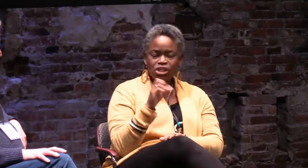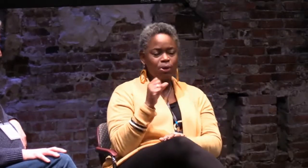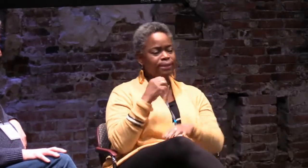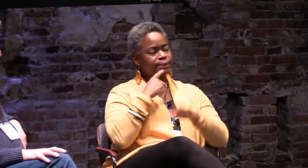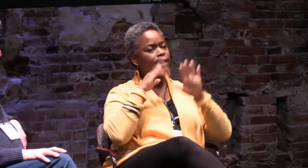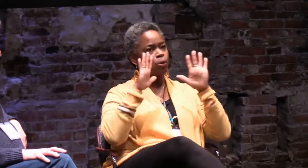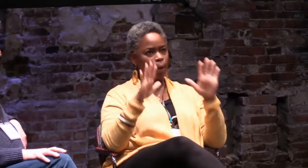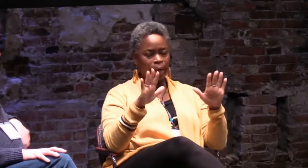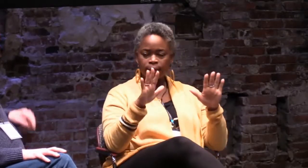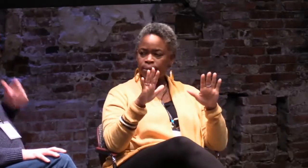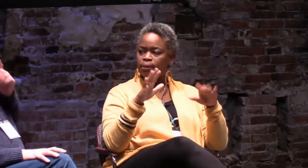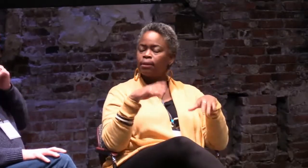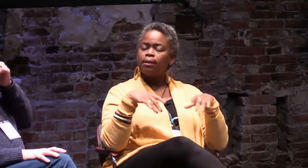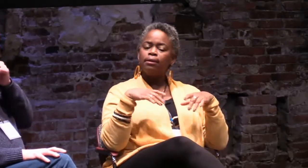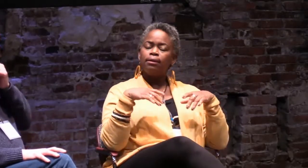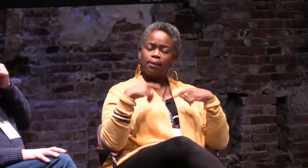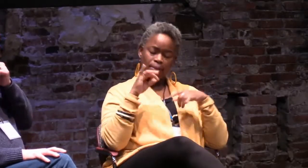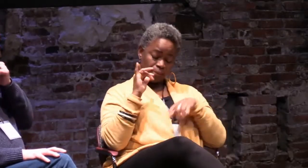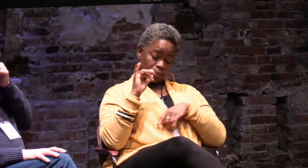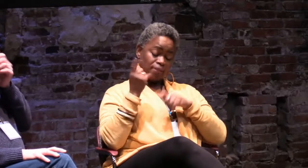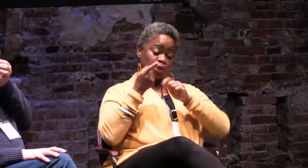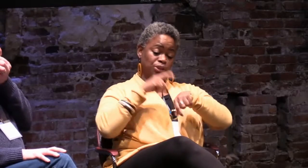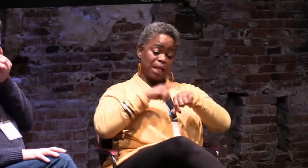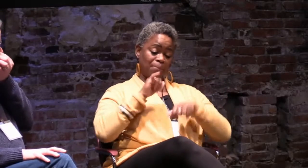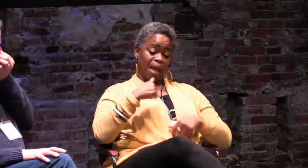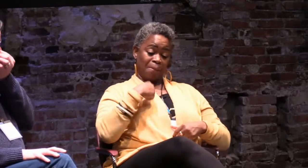but just because it's there doesn't mean it's enough. We need more.